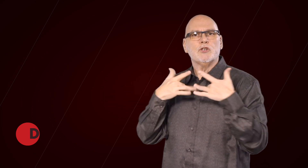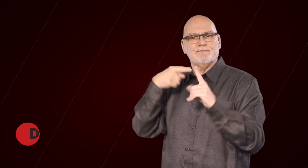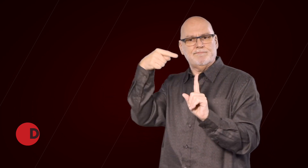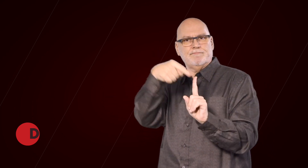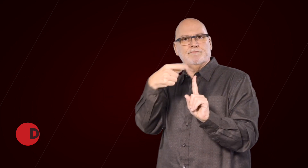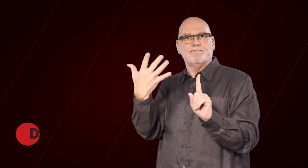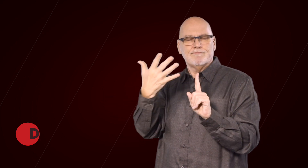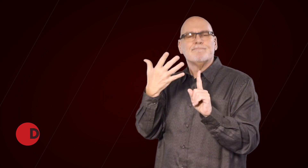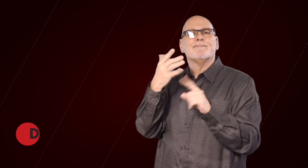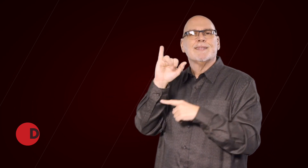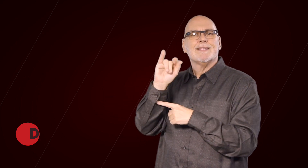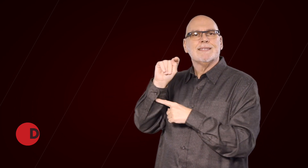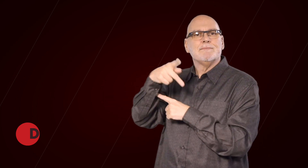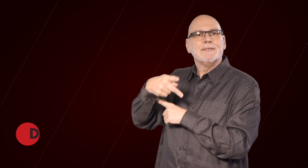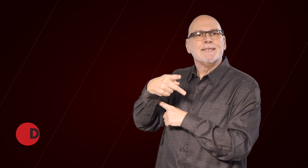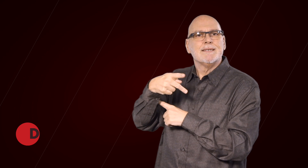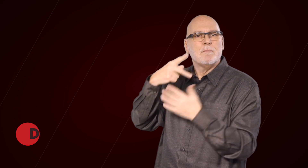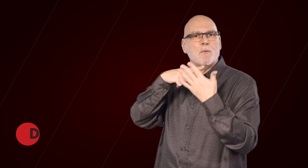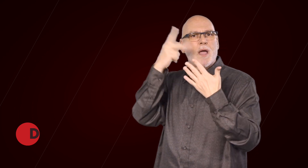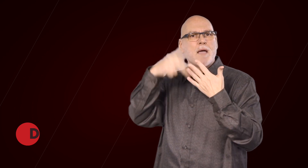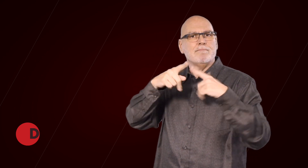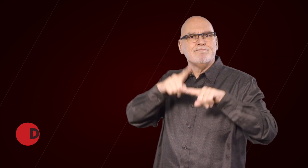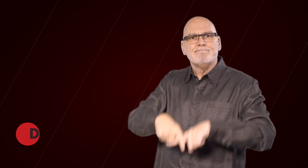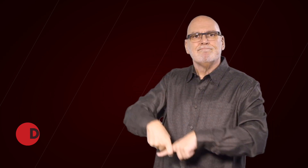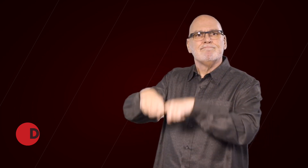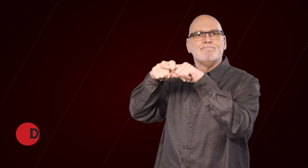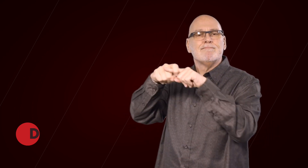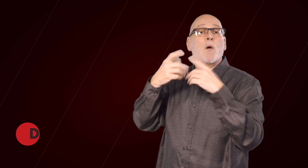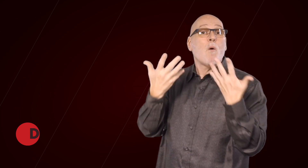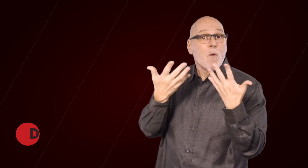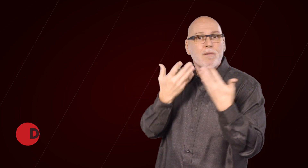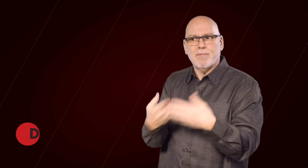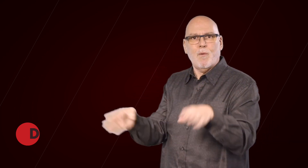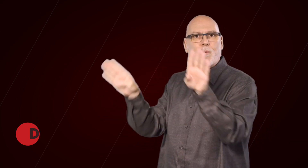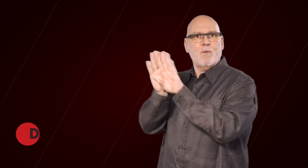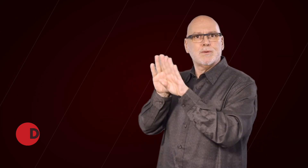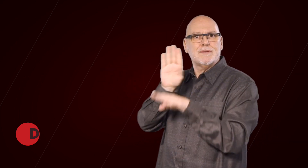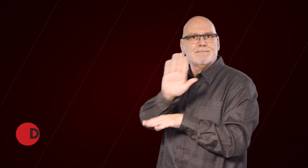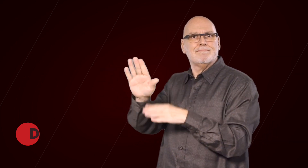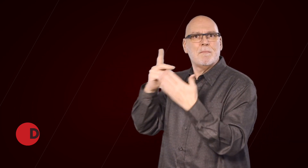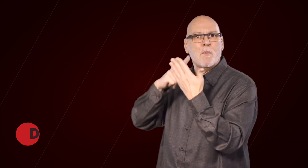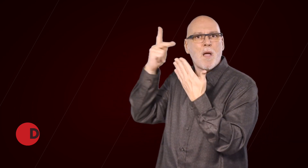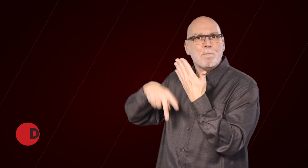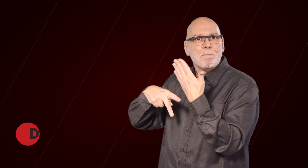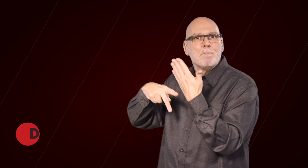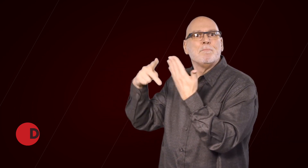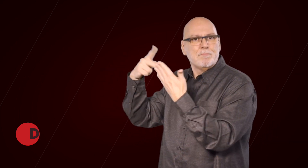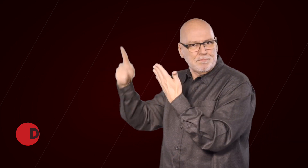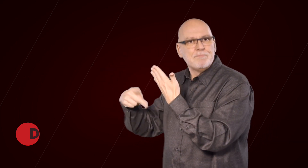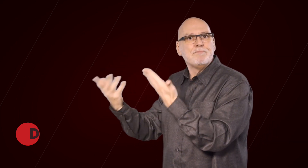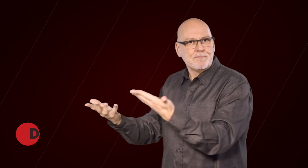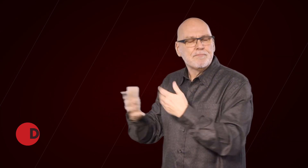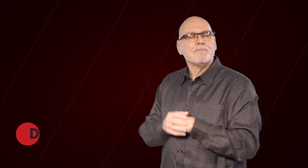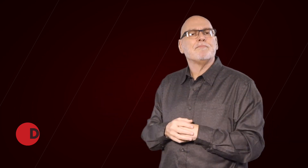of ITP programs suspending or closing their programs.